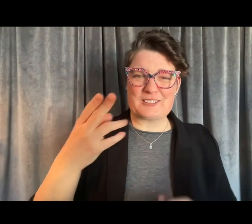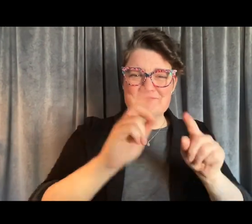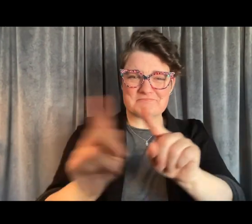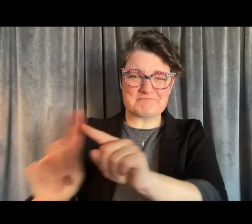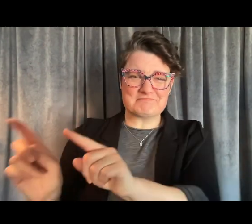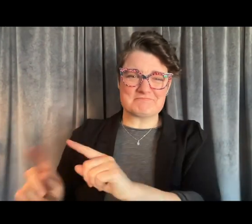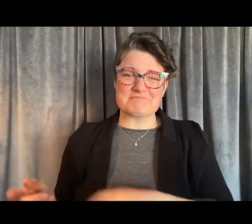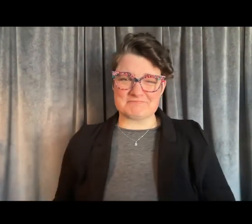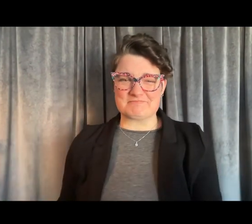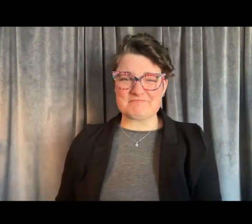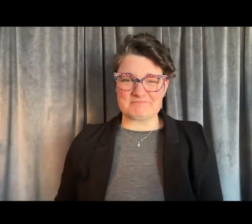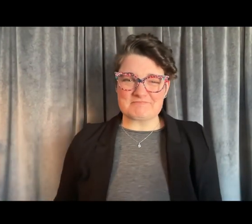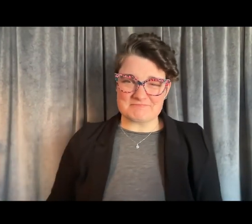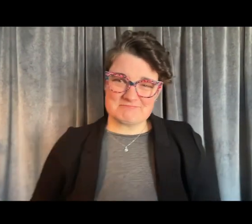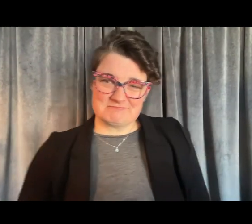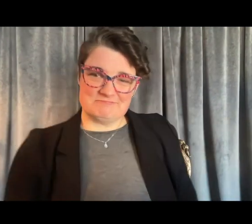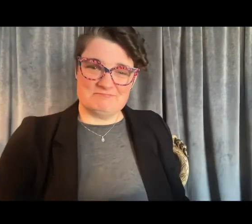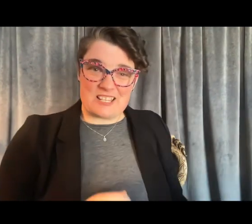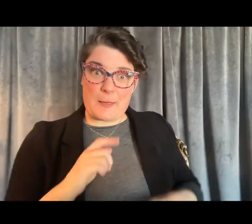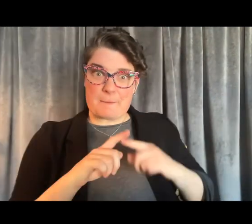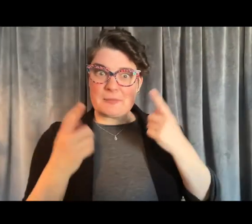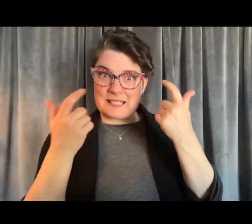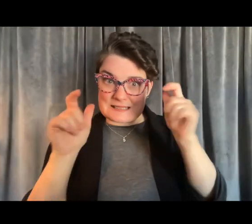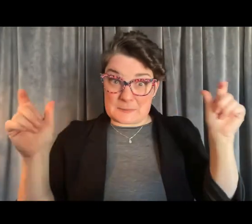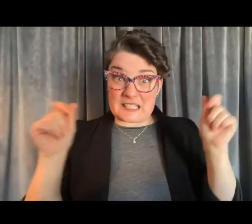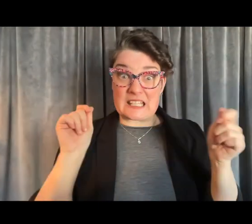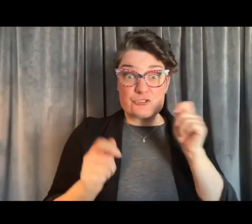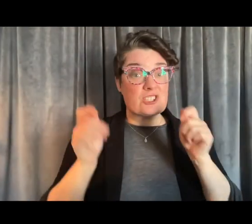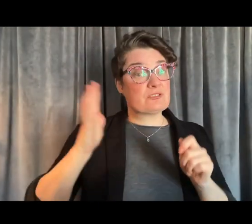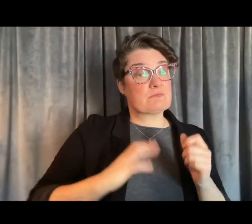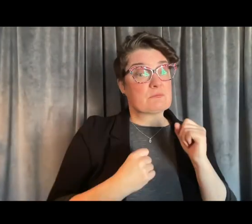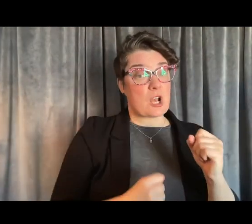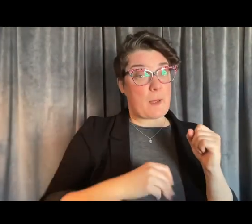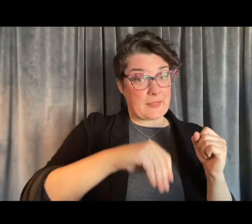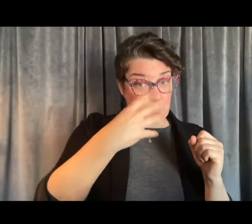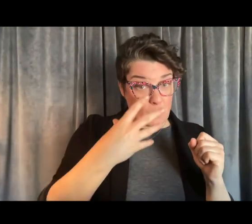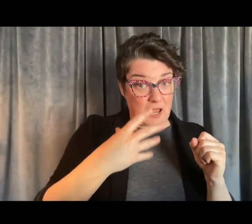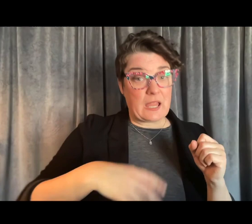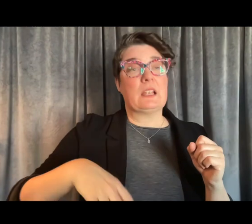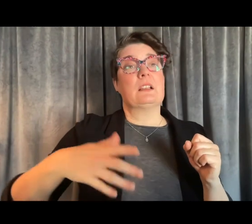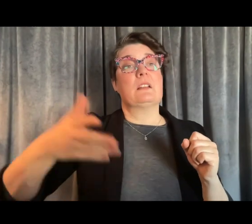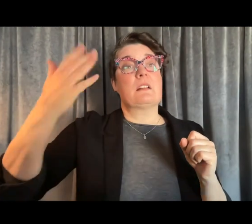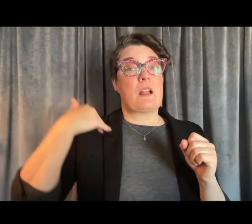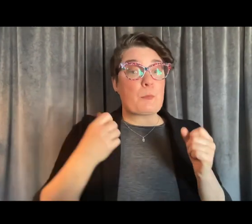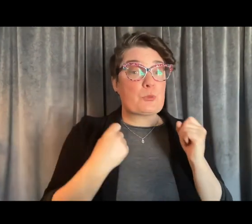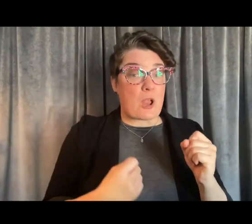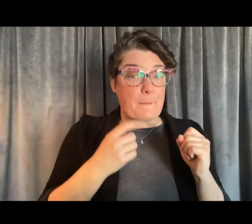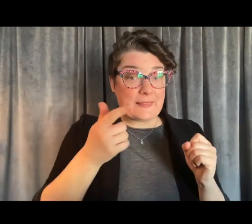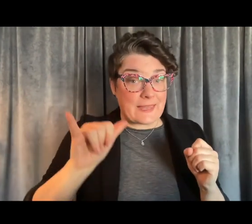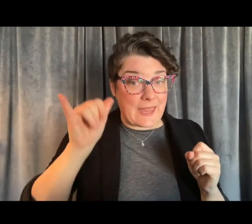But it's big and it's changing. It used to be predominantly white and there was another period where it was predominantly gay men and cis gay men.